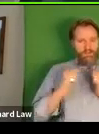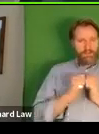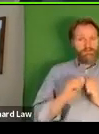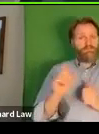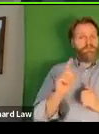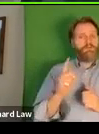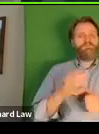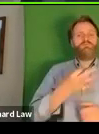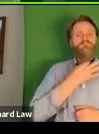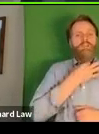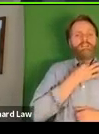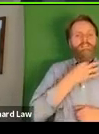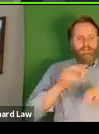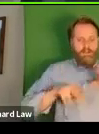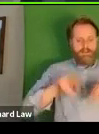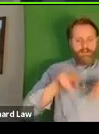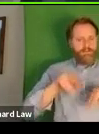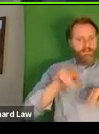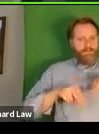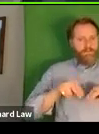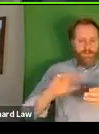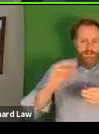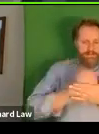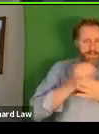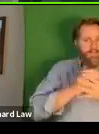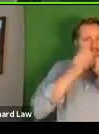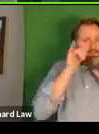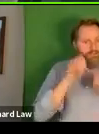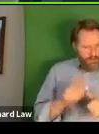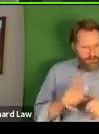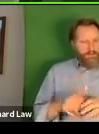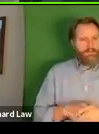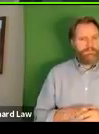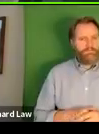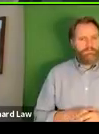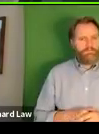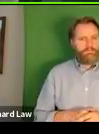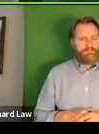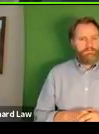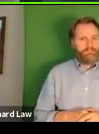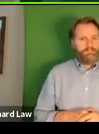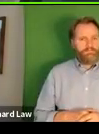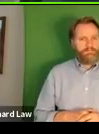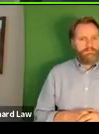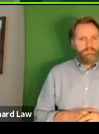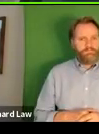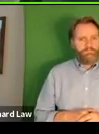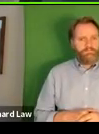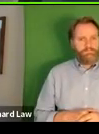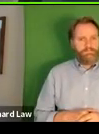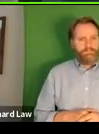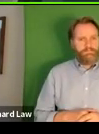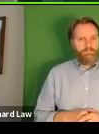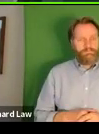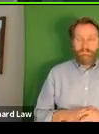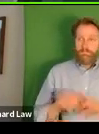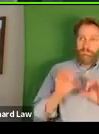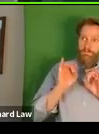safety check process and we've said that we are expecting regular feedback from